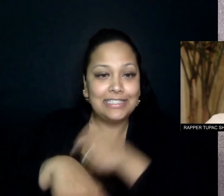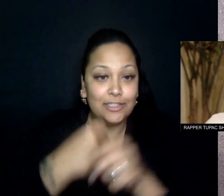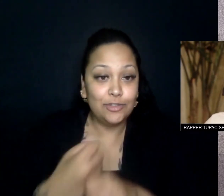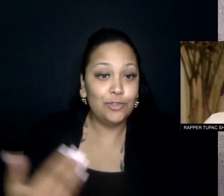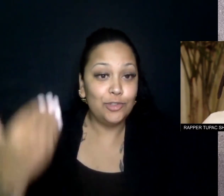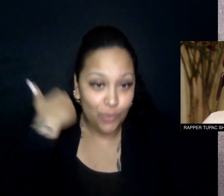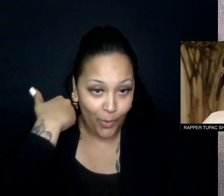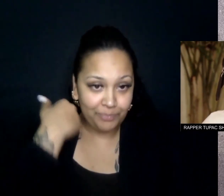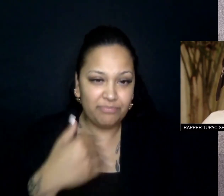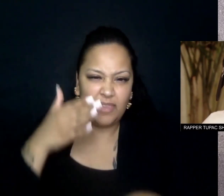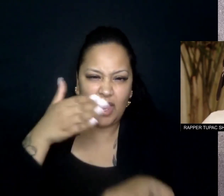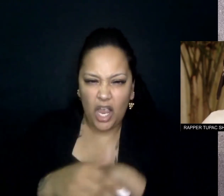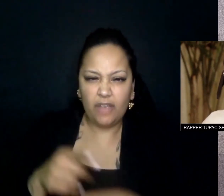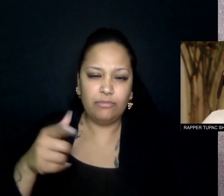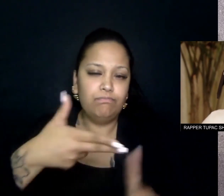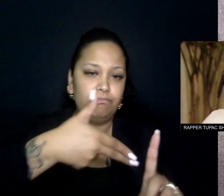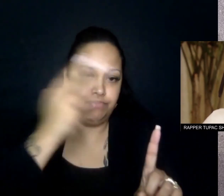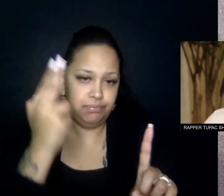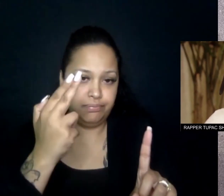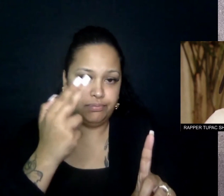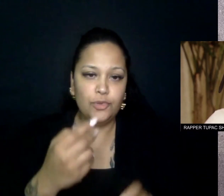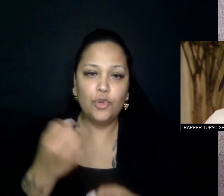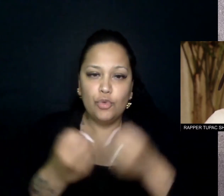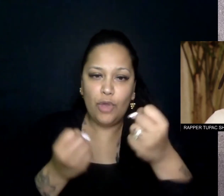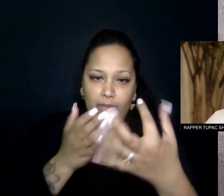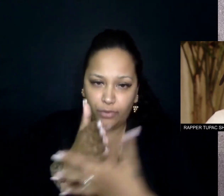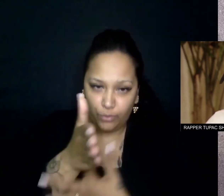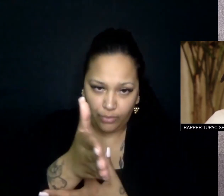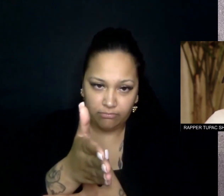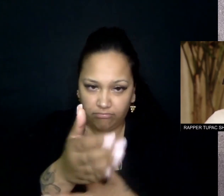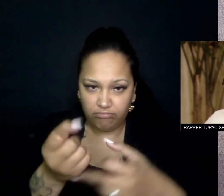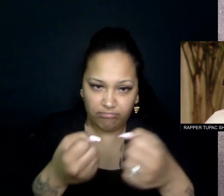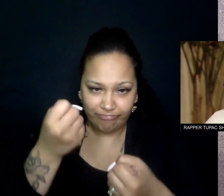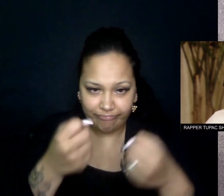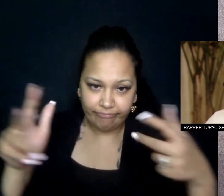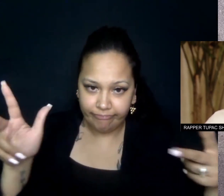Tupac died 26 years ago after he was shot in a drive by